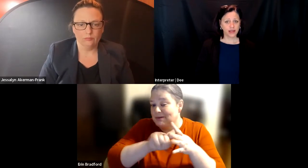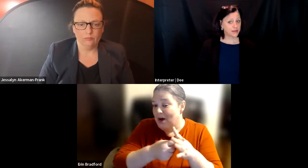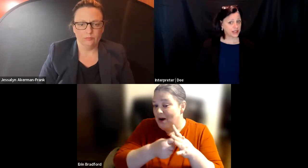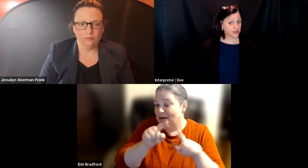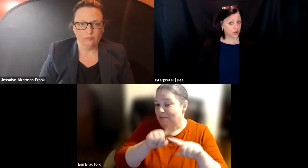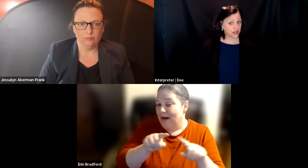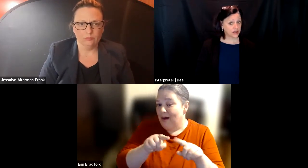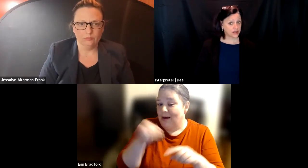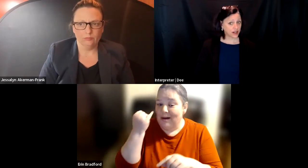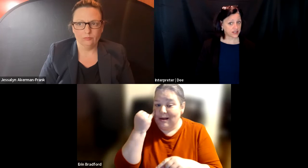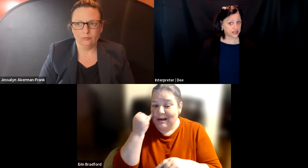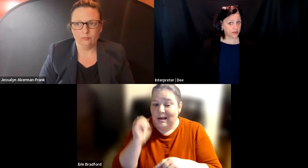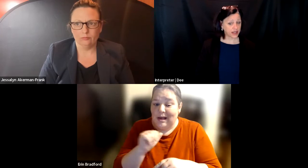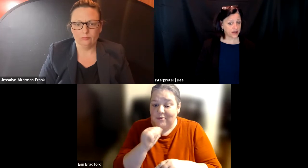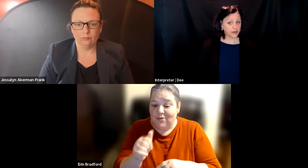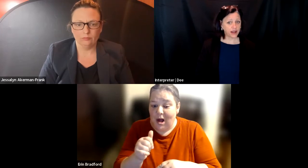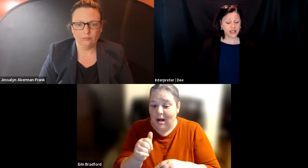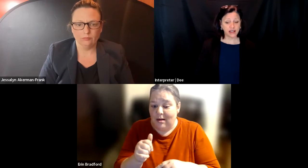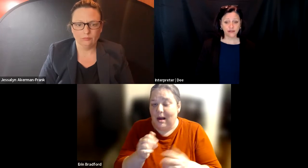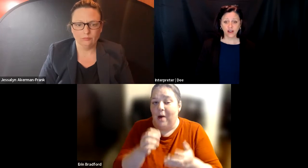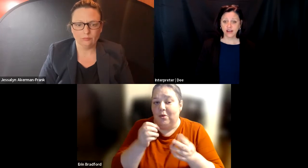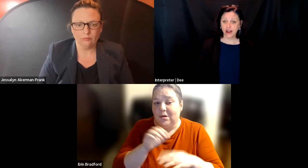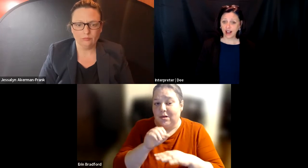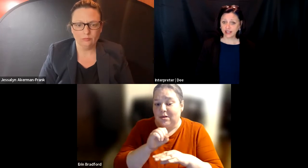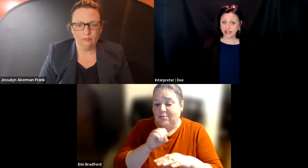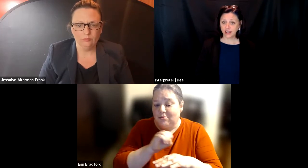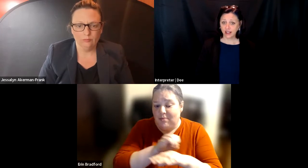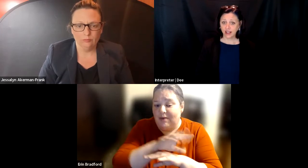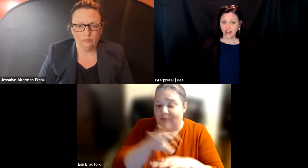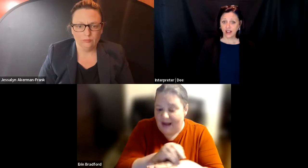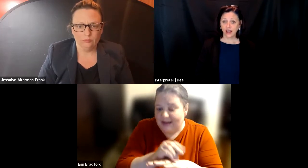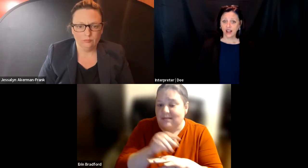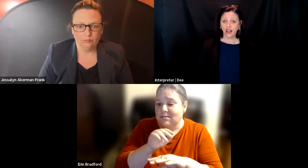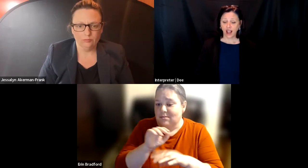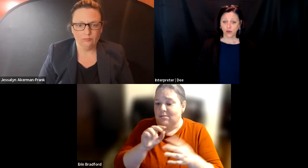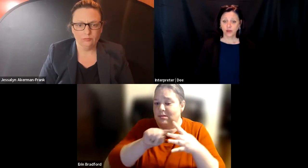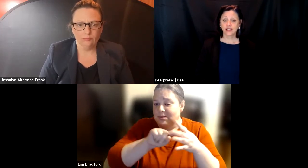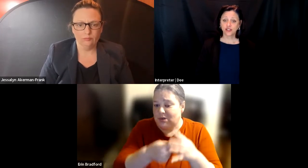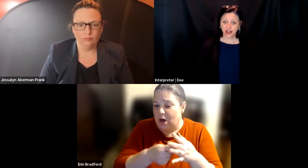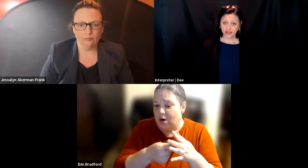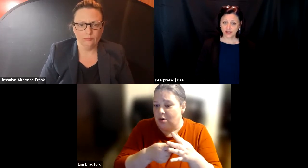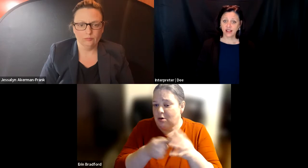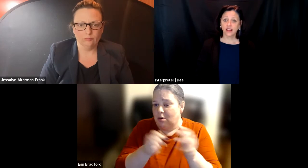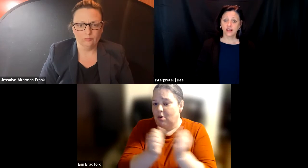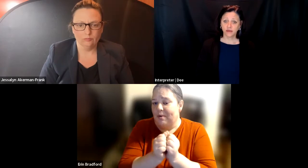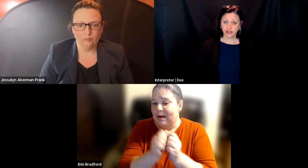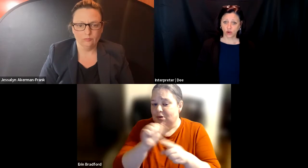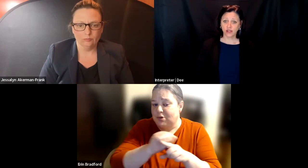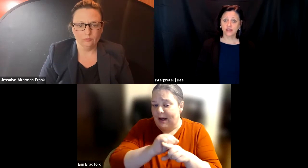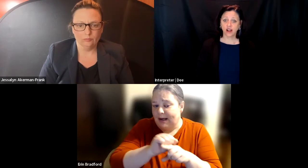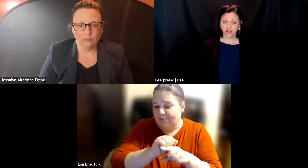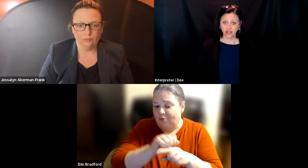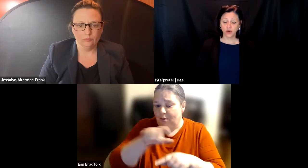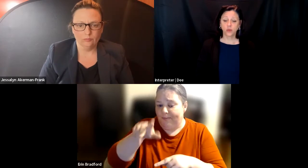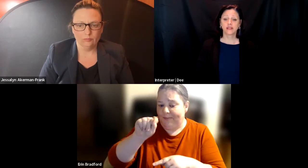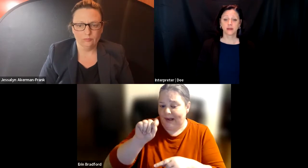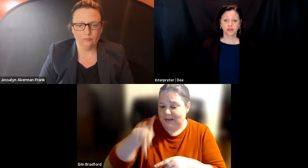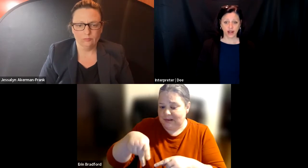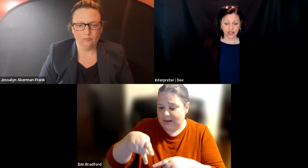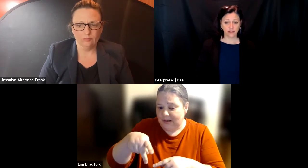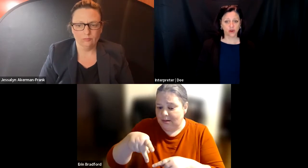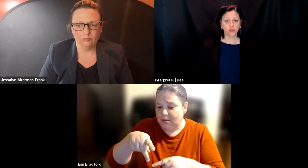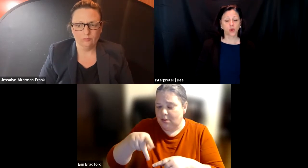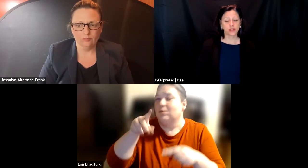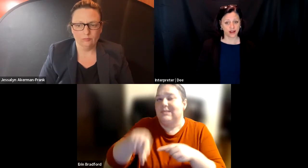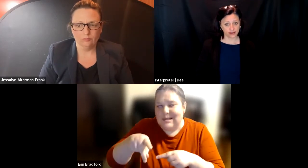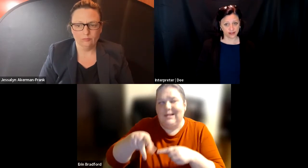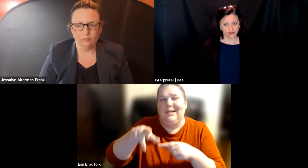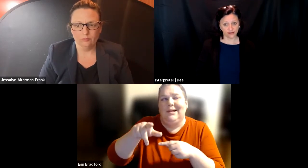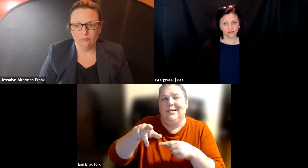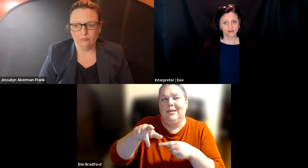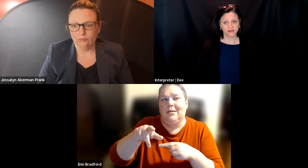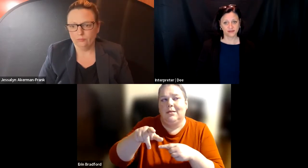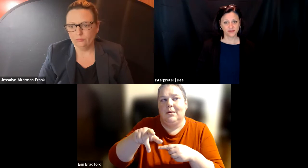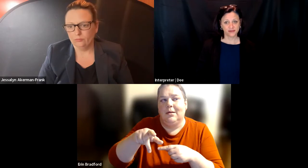And I love it.